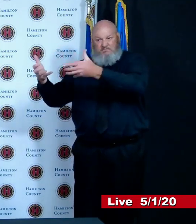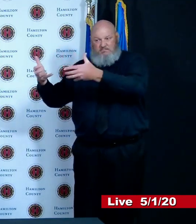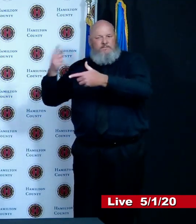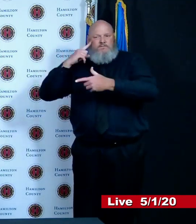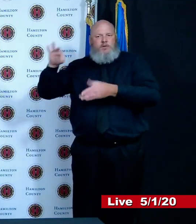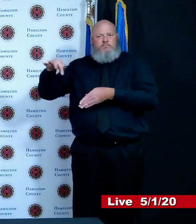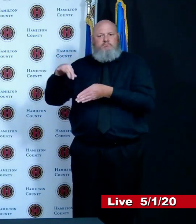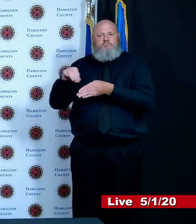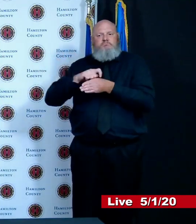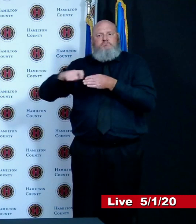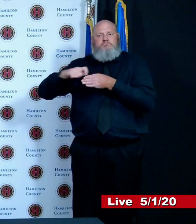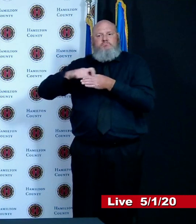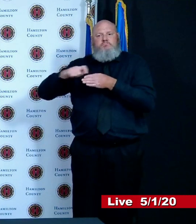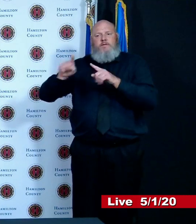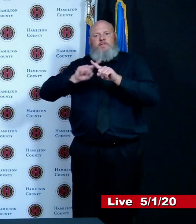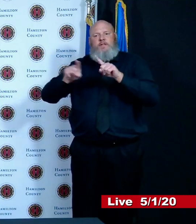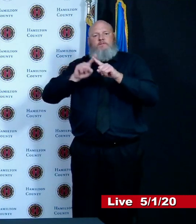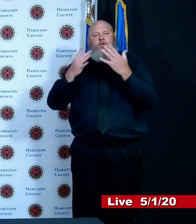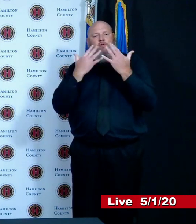hold on